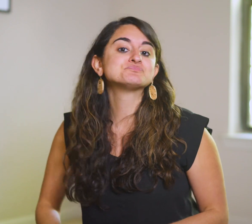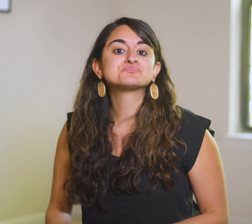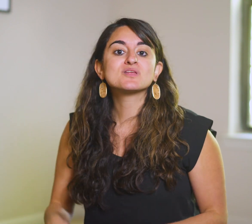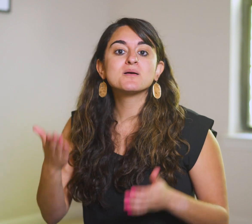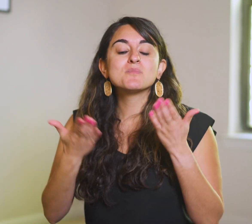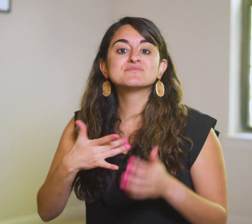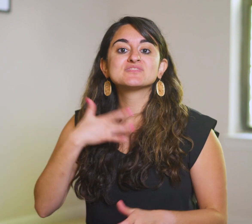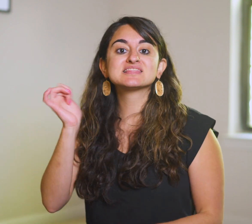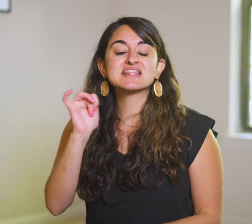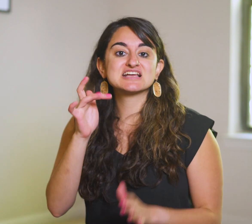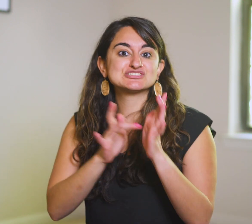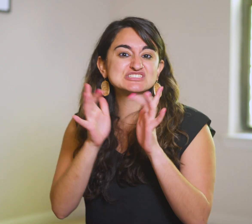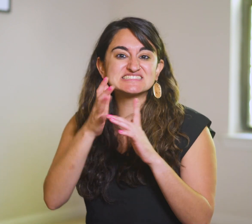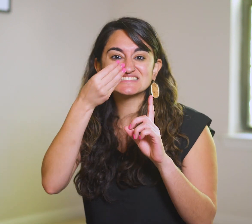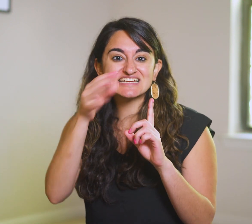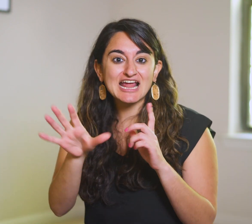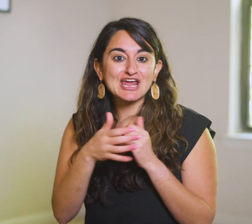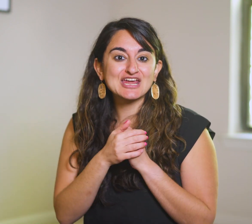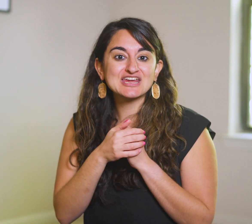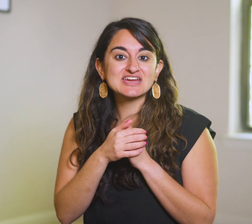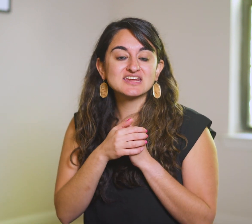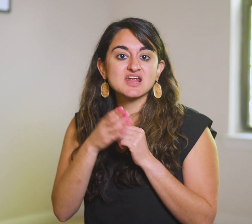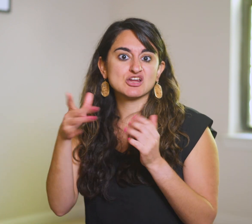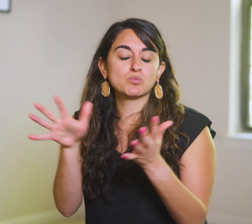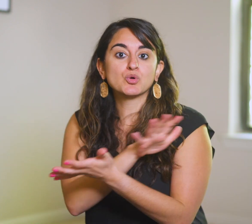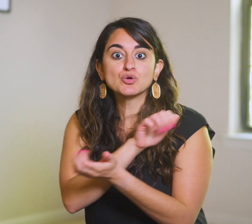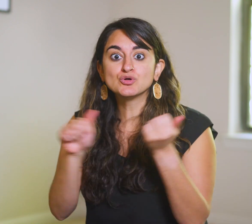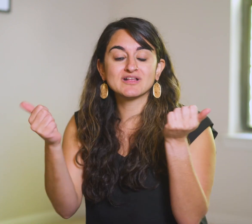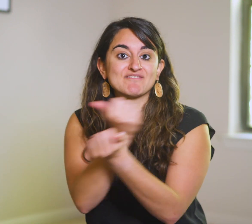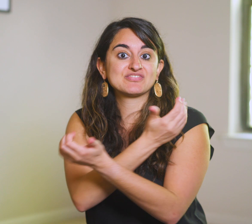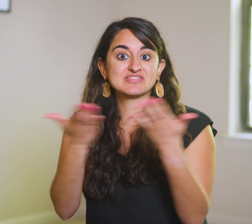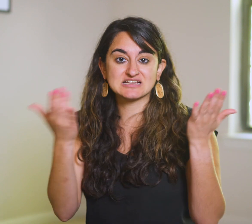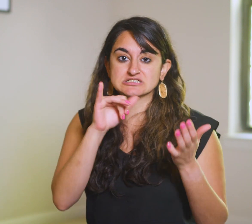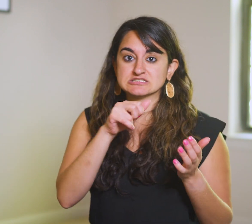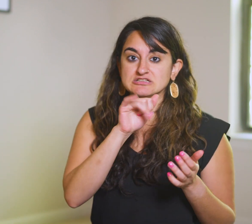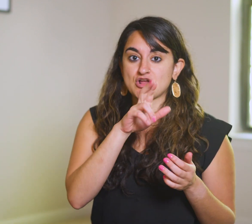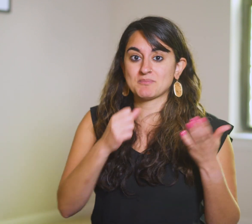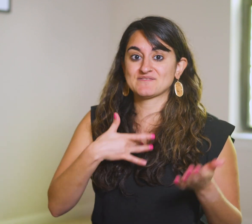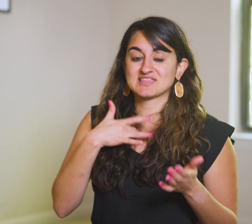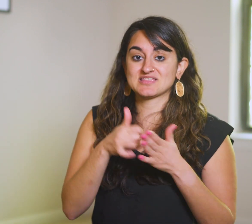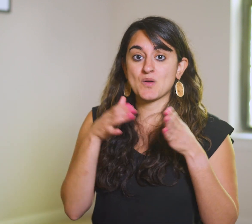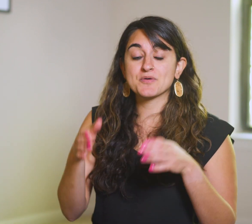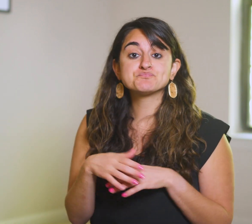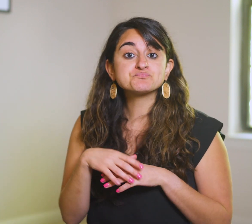It probably feels like Jesus doesn’t care and He’s ruining everything.